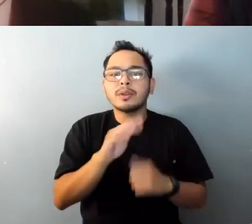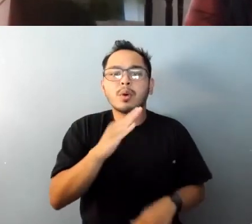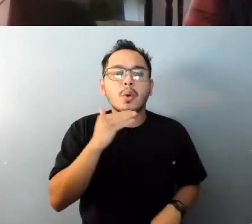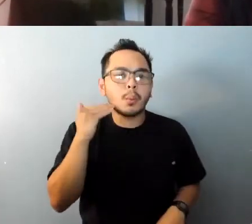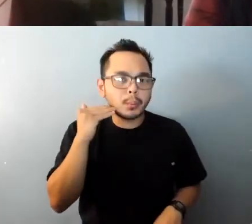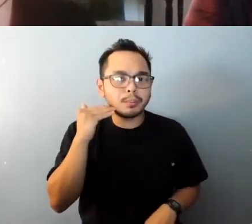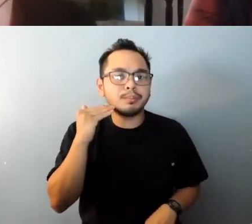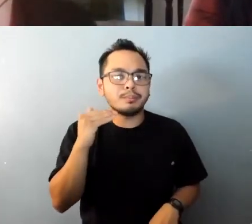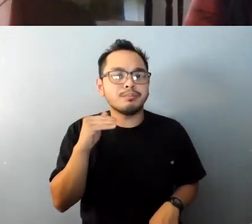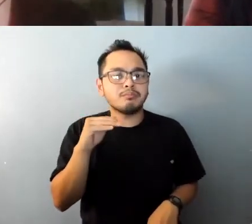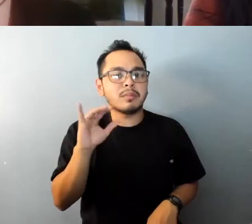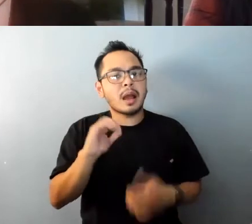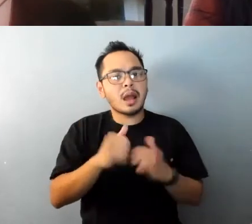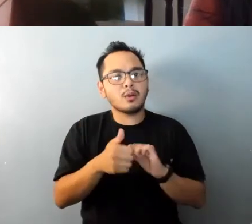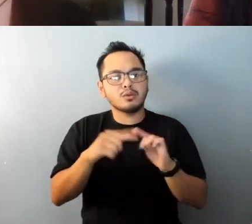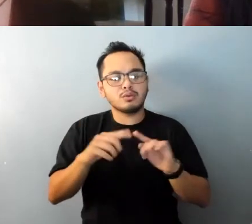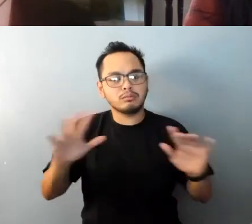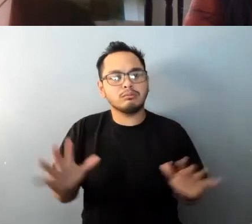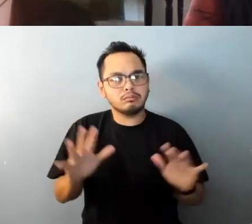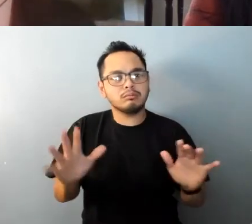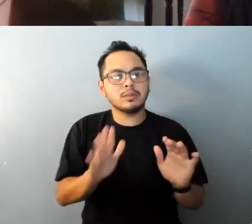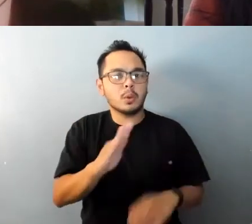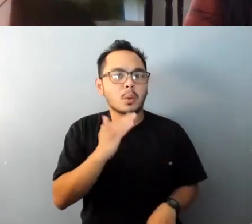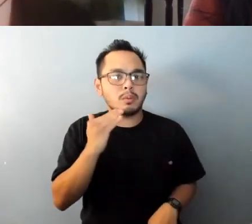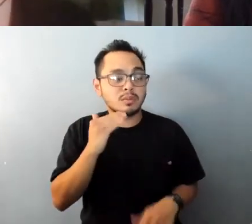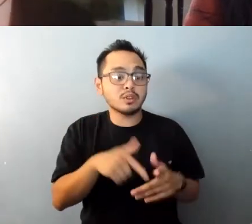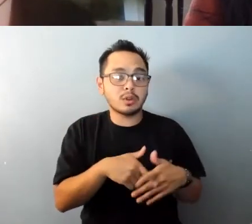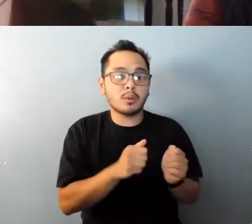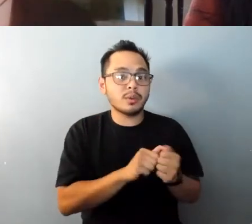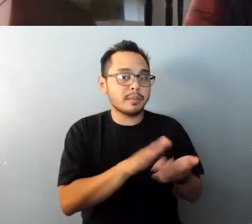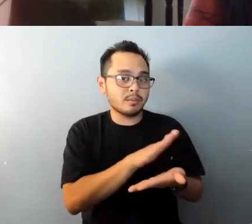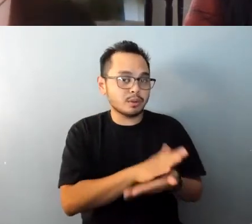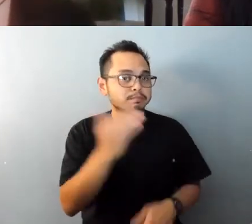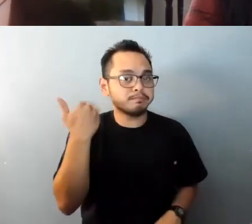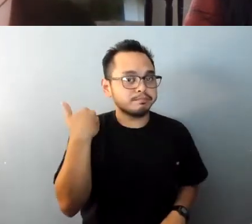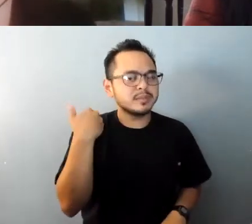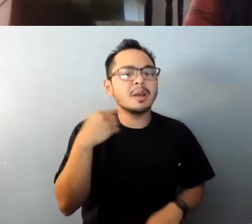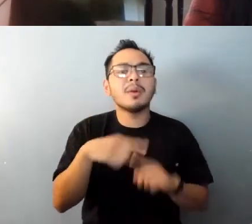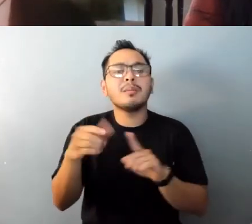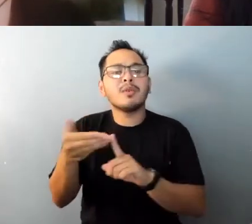It starts with paper by definition, but before that it was people making cuttings in fabric,